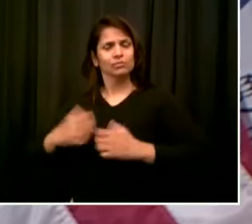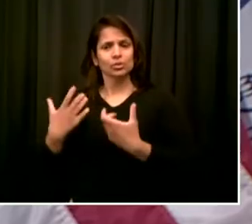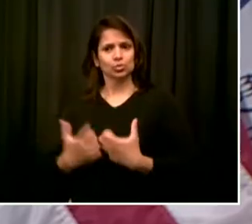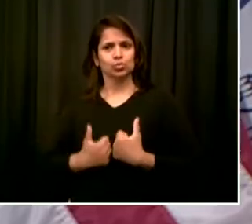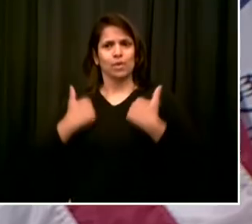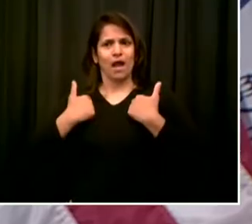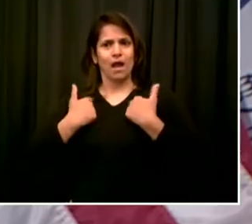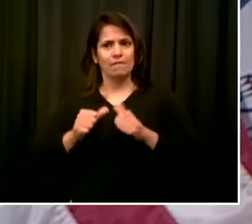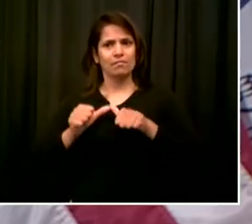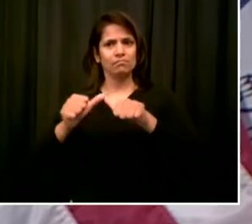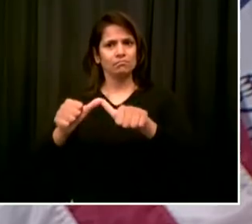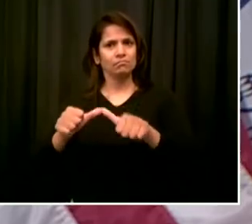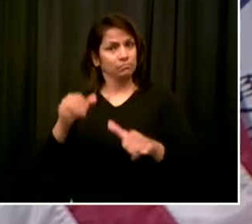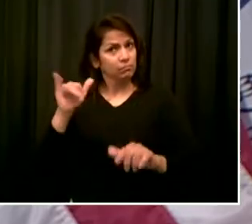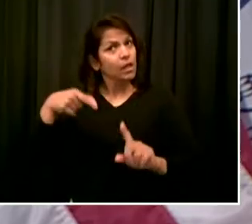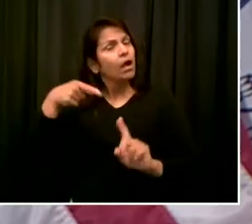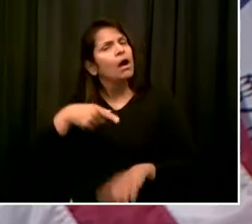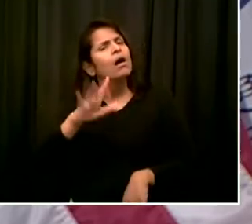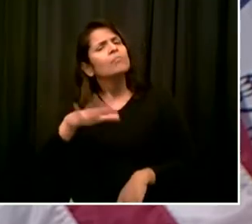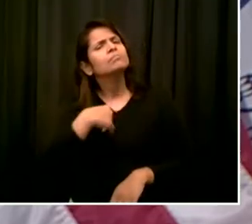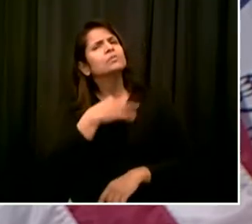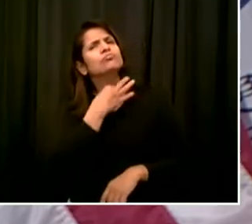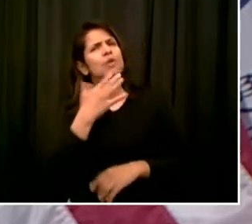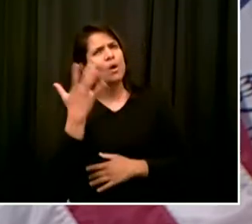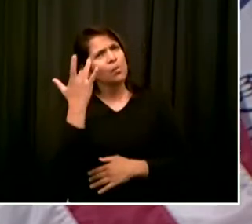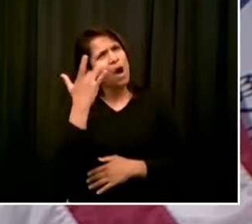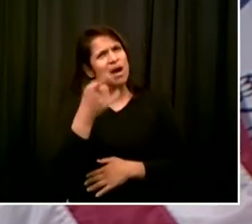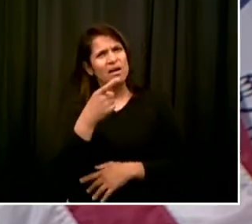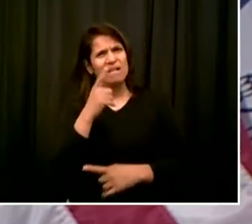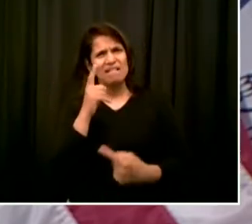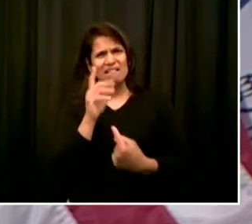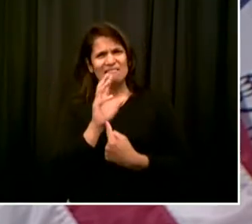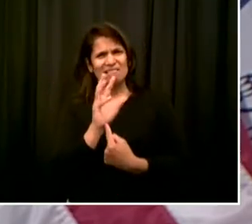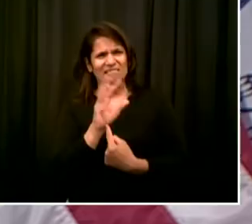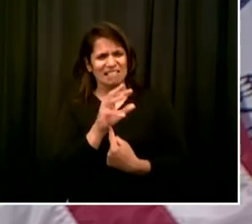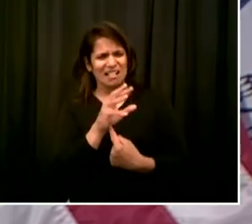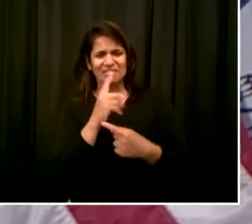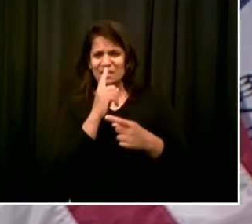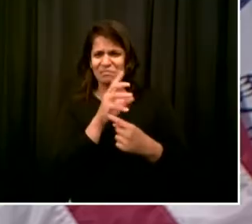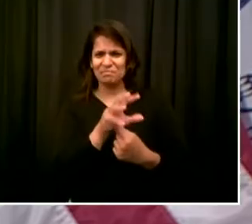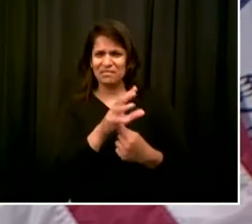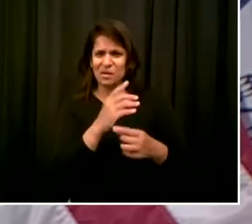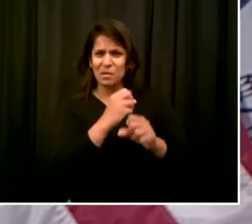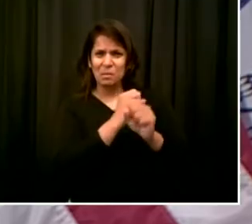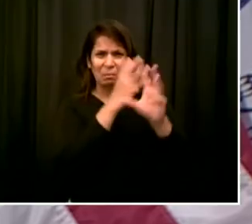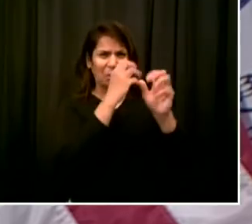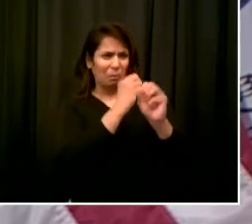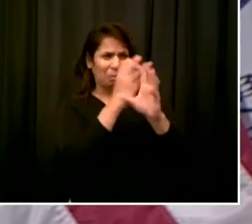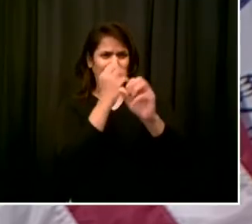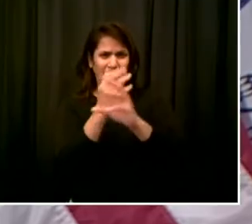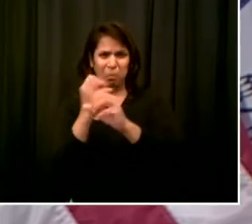CITY. PEOPLE CANNOT EVEN KNOW WHERE THEY WILL BE. ÷JUST AIRED Y HAVE N OLD FIREWORKS SHOWS?